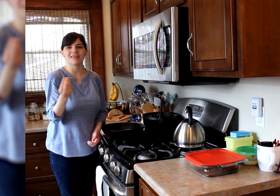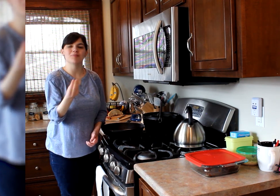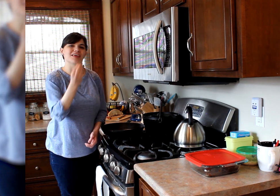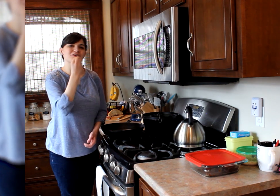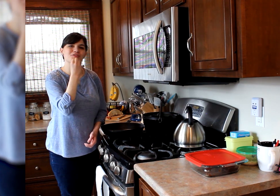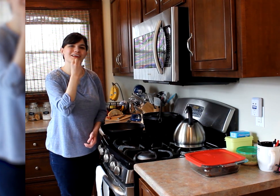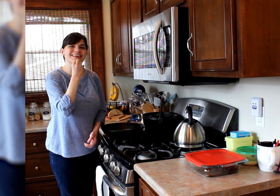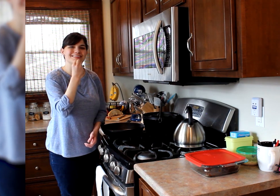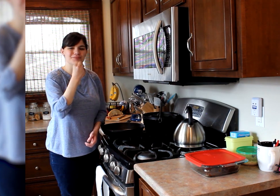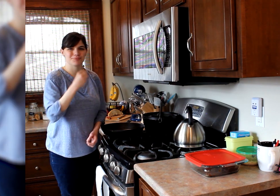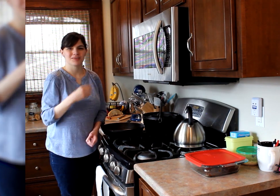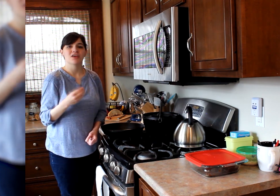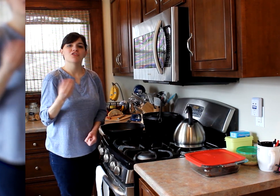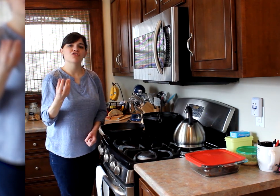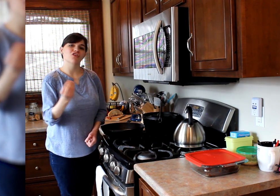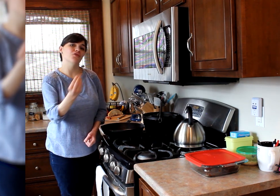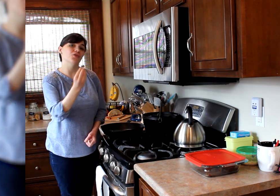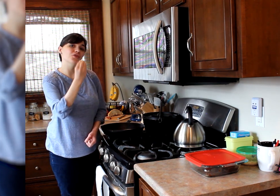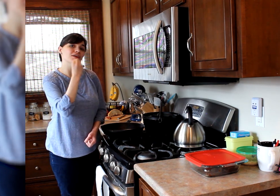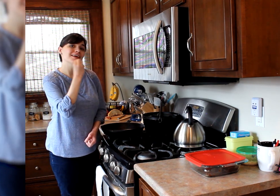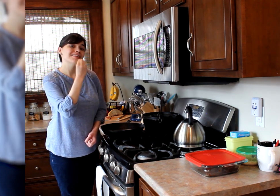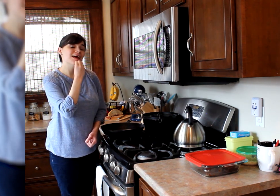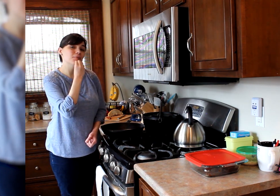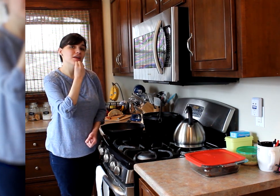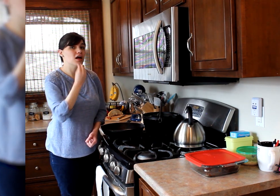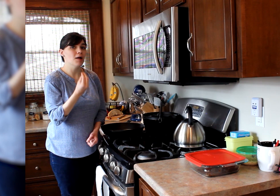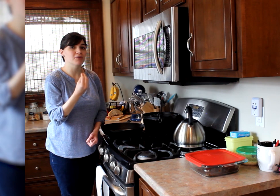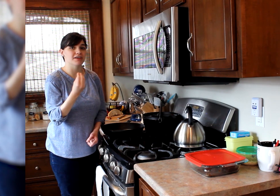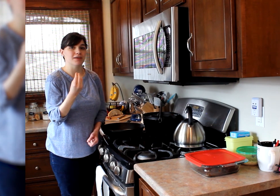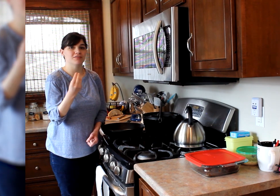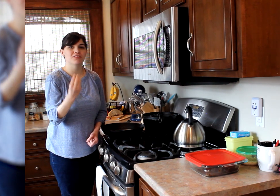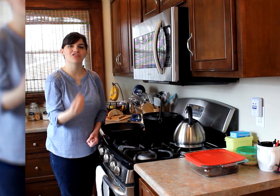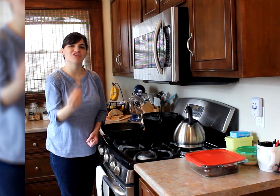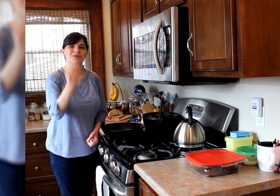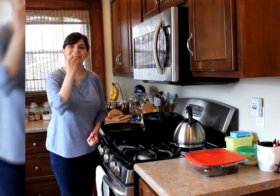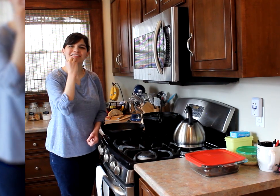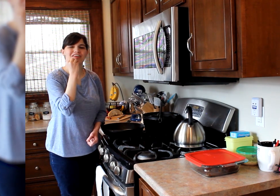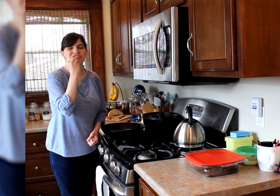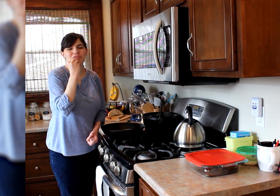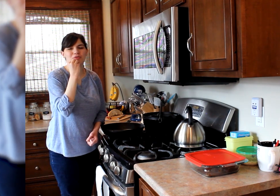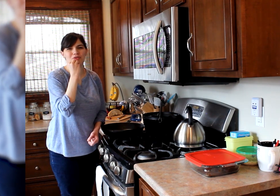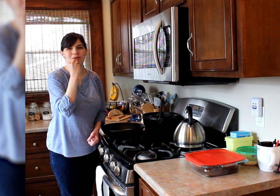same thing for eat. To show food, tap it a couple times. To show eat, just move it